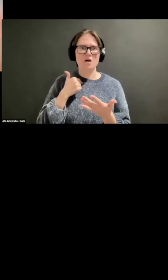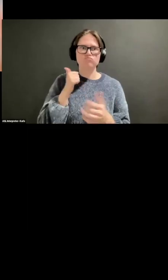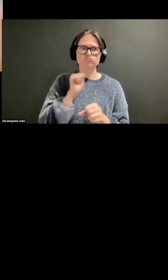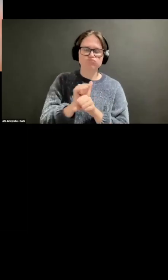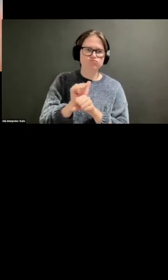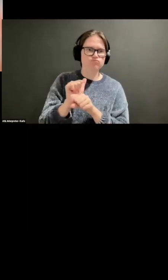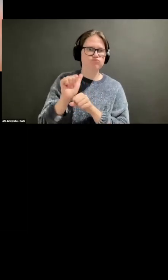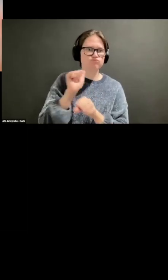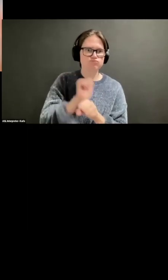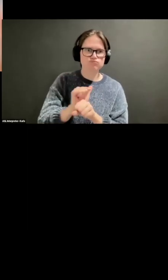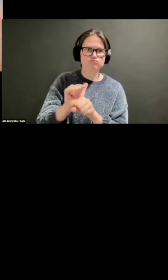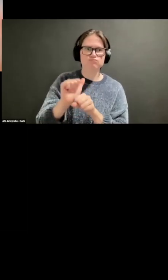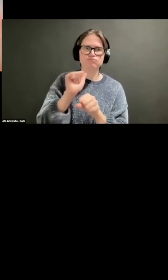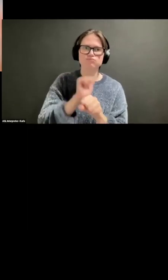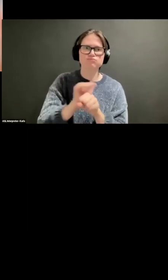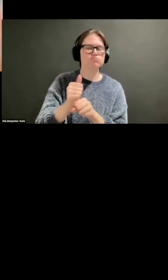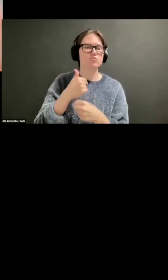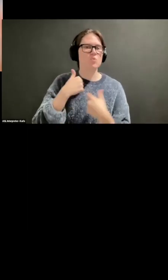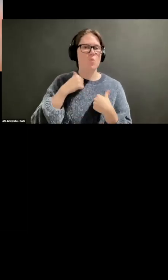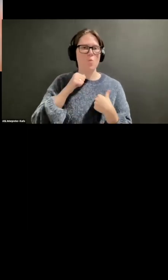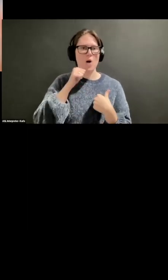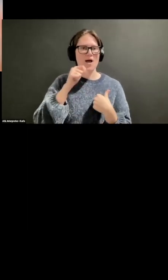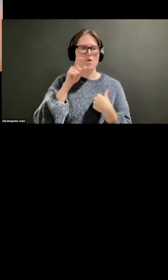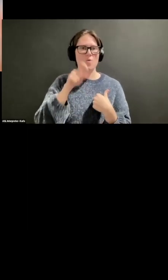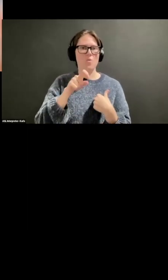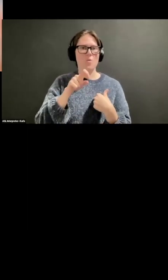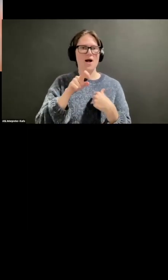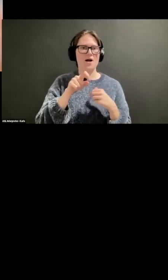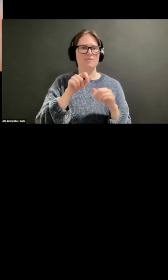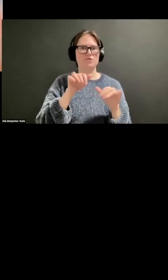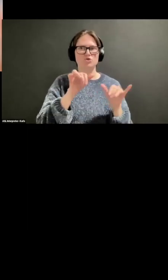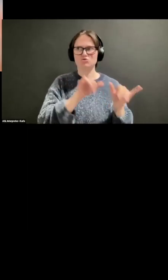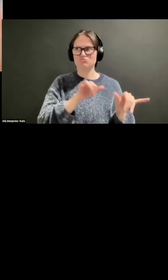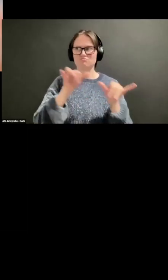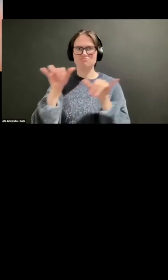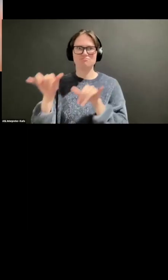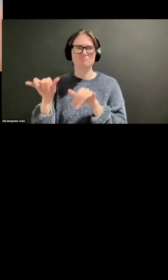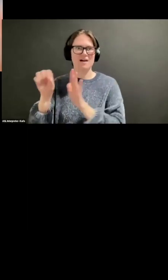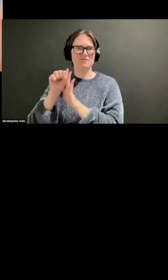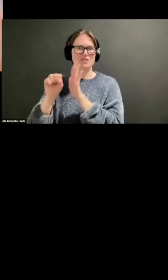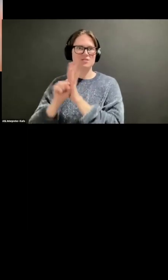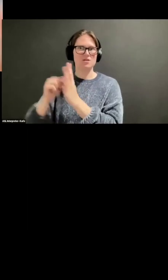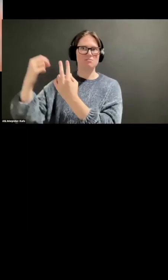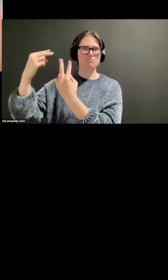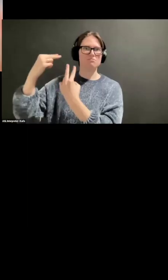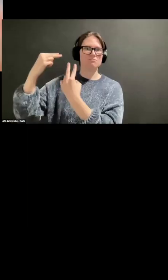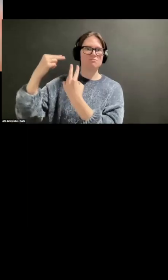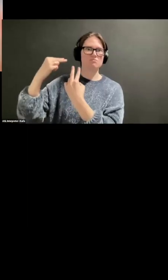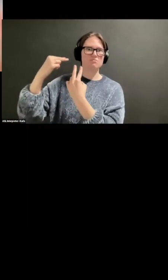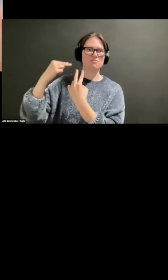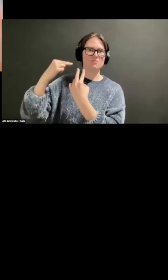I don't ever have to be under the state gaze. But when you adopt, or when you foster, you suddenly have the